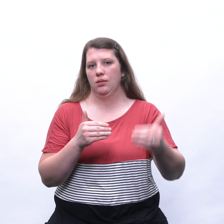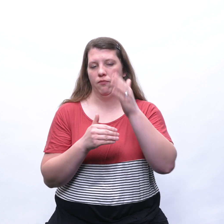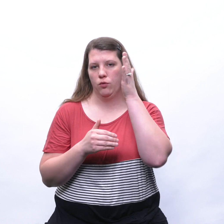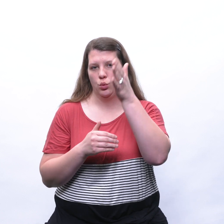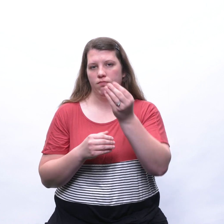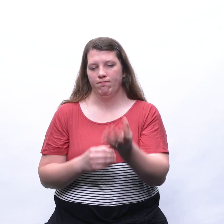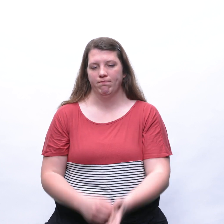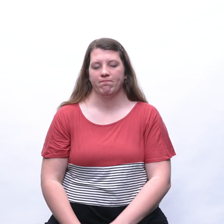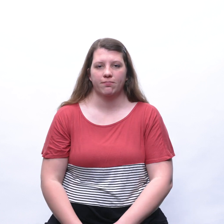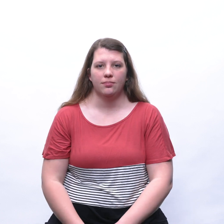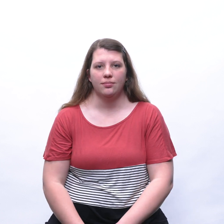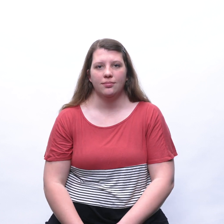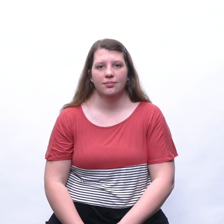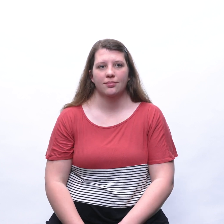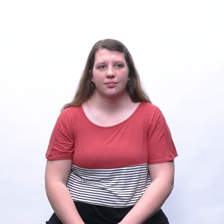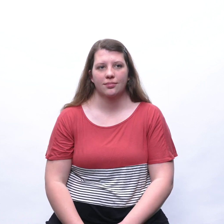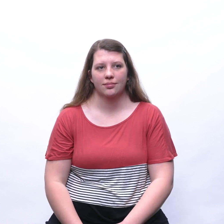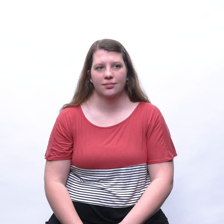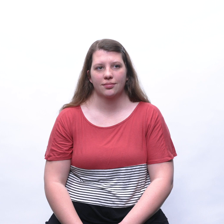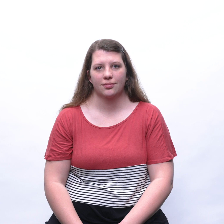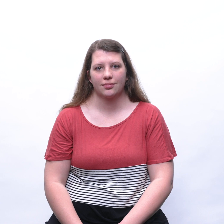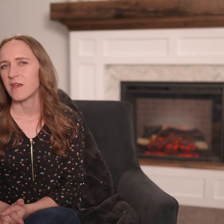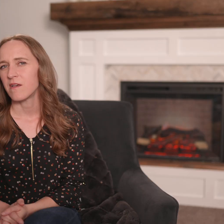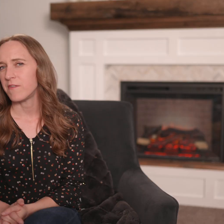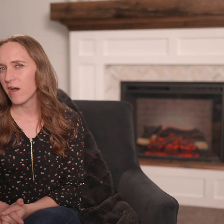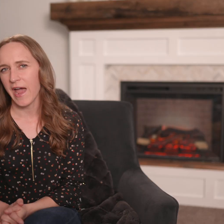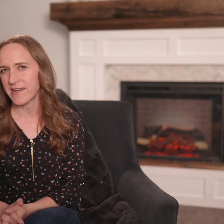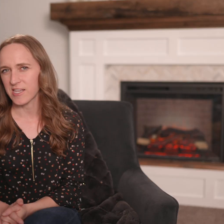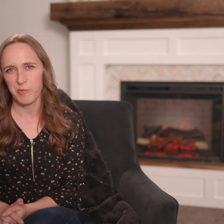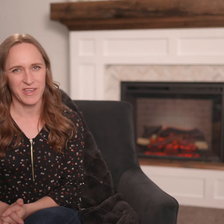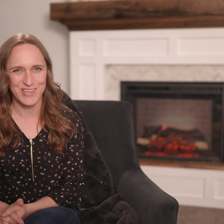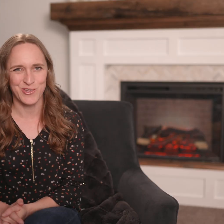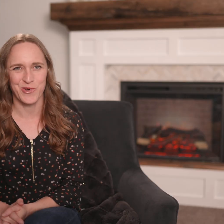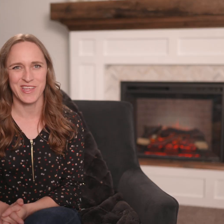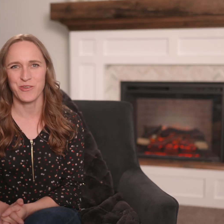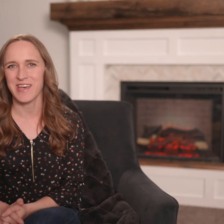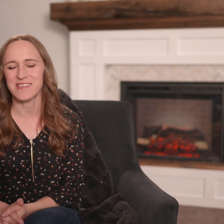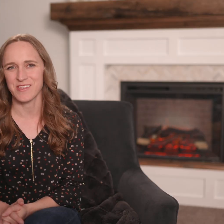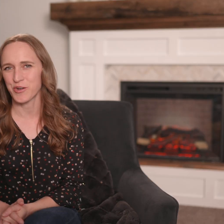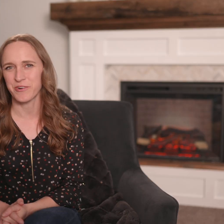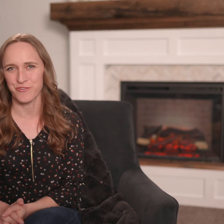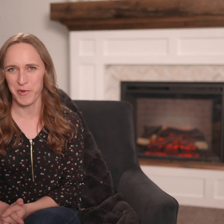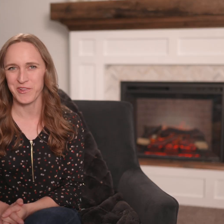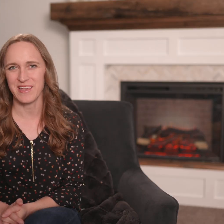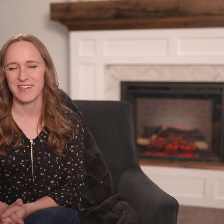The best thing to do is to use a live interpreter. VRI is a communication tool that utilizes interpreters remotely.